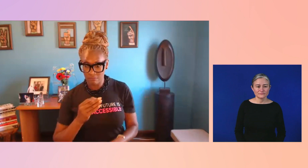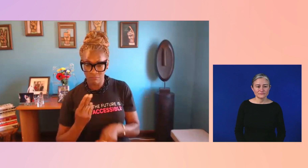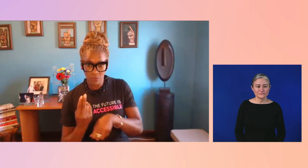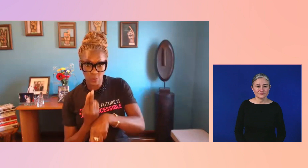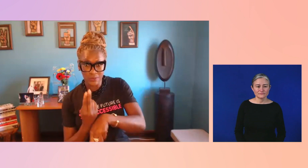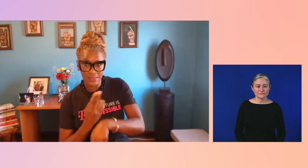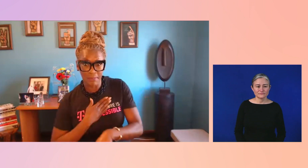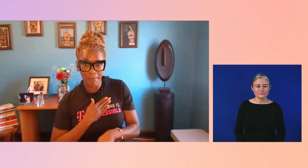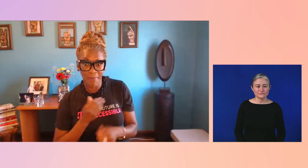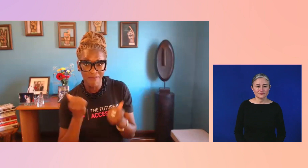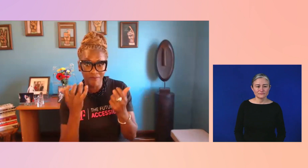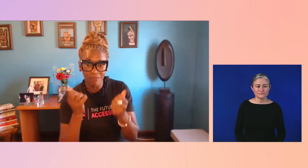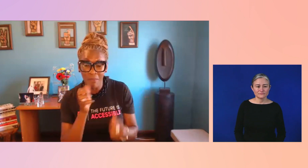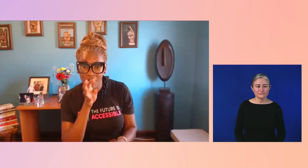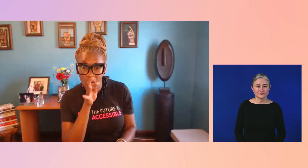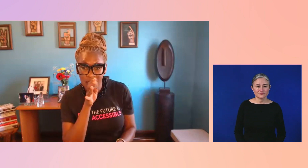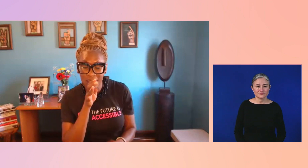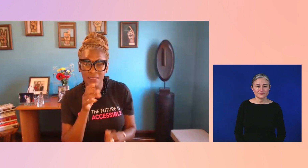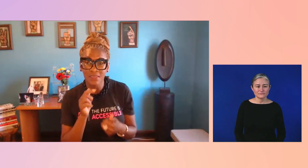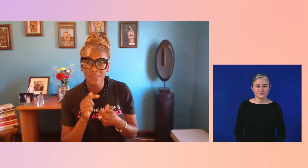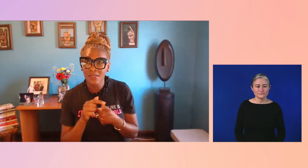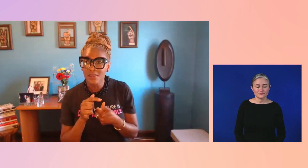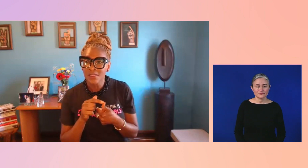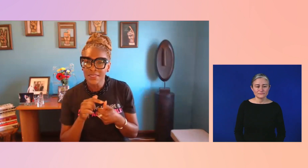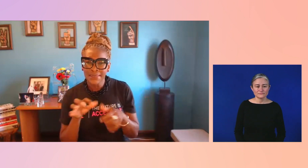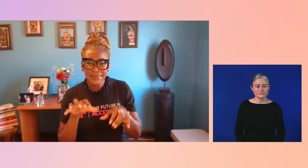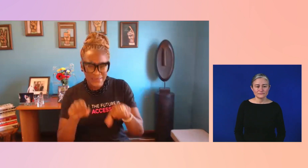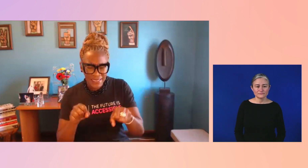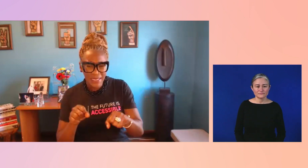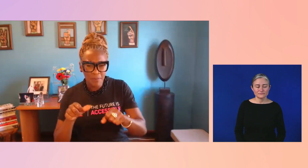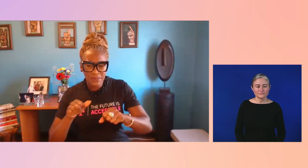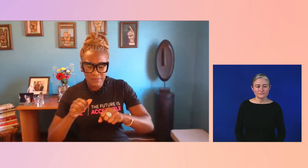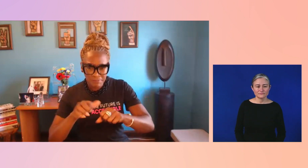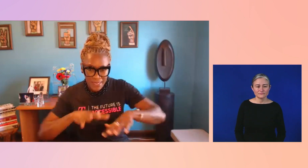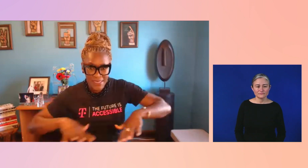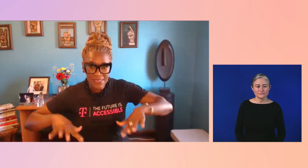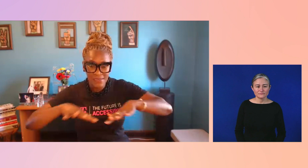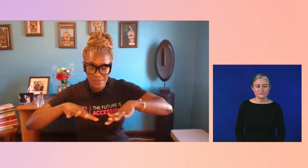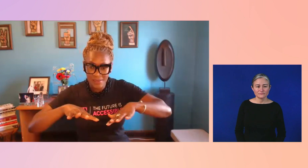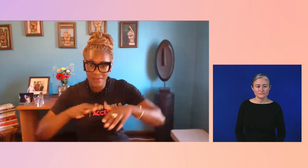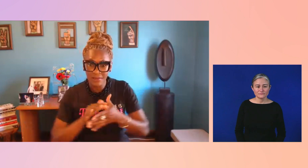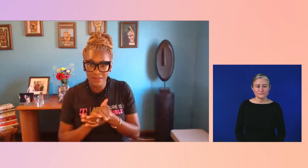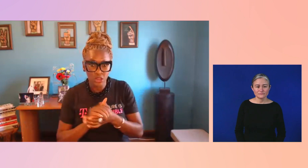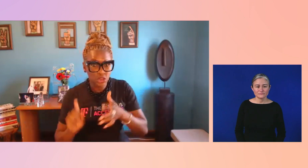the importance of using my voice, my individual voice, and being able to take